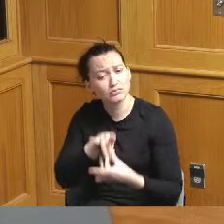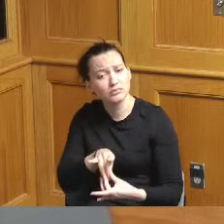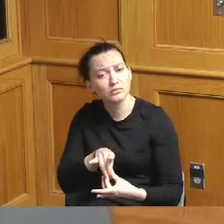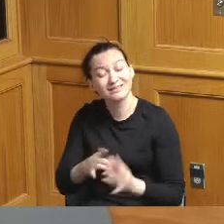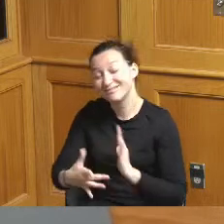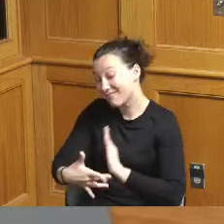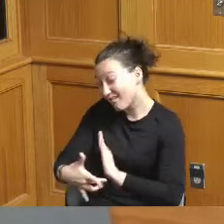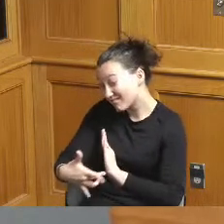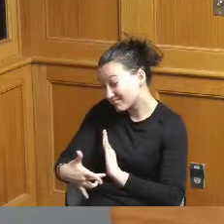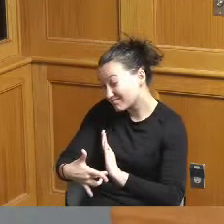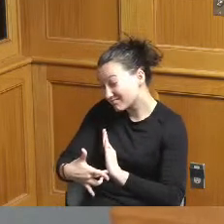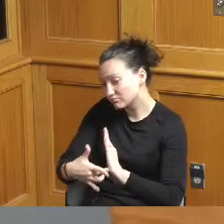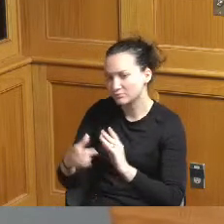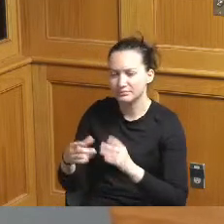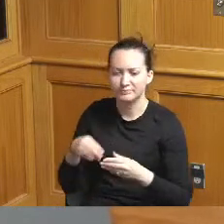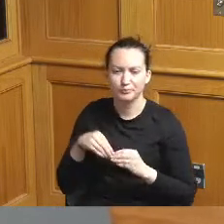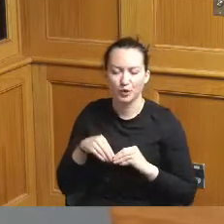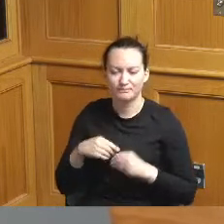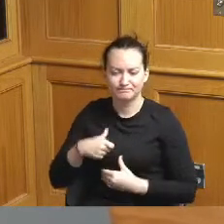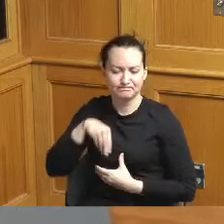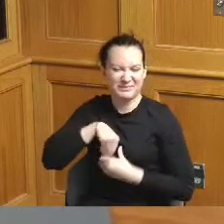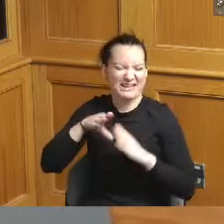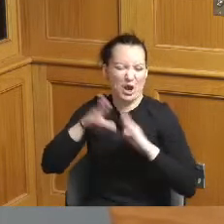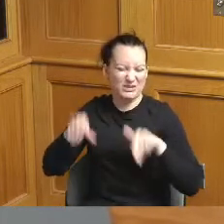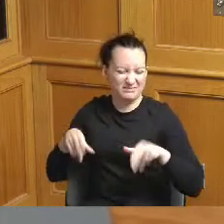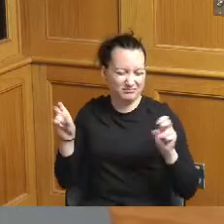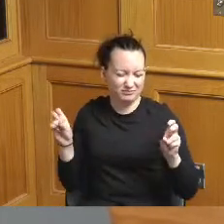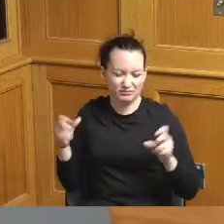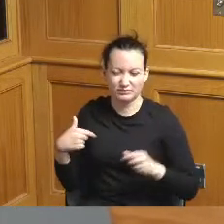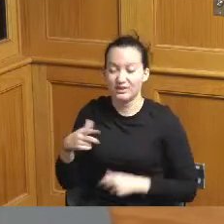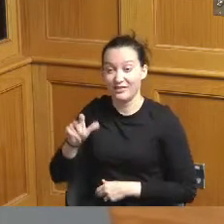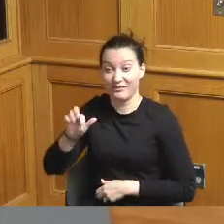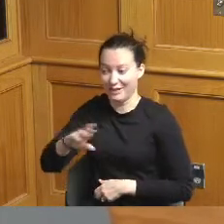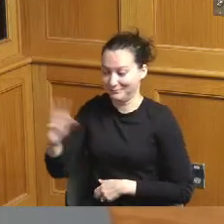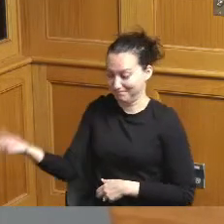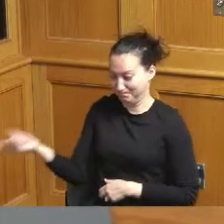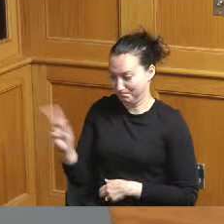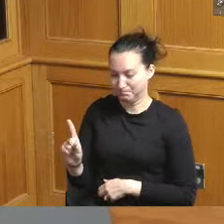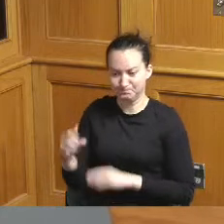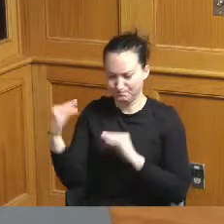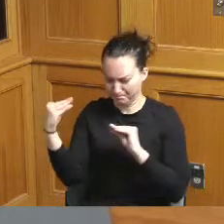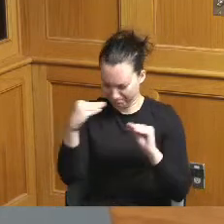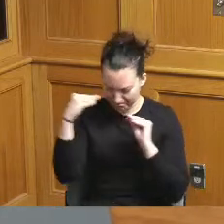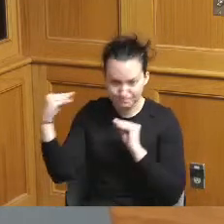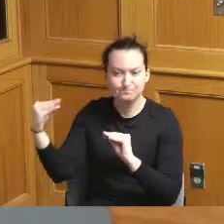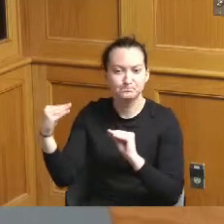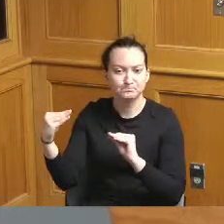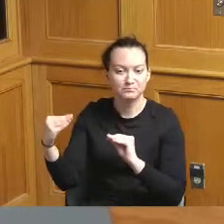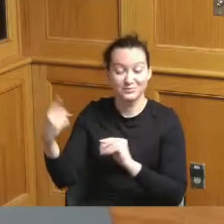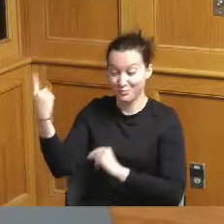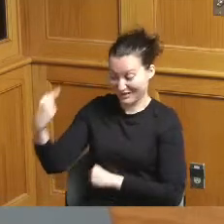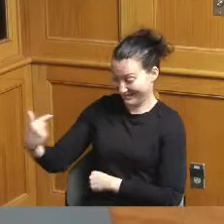technology that's been more in-house we've had kind of the vendor train one of us and then we